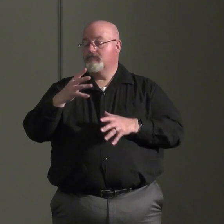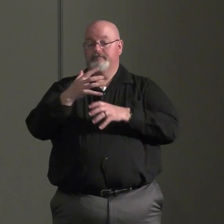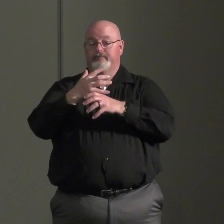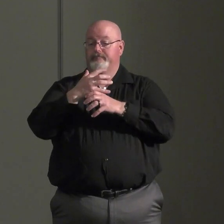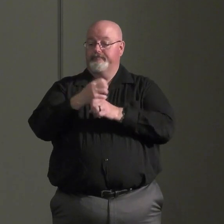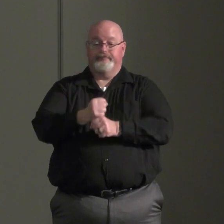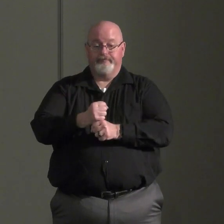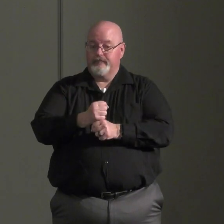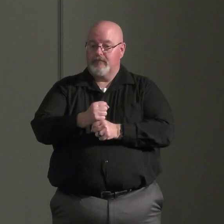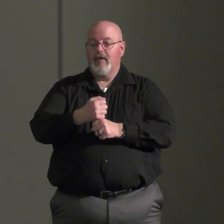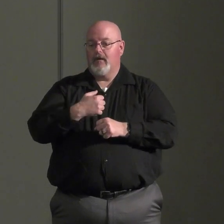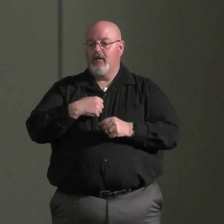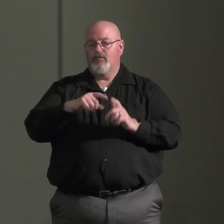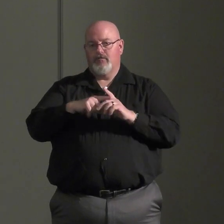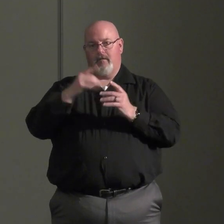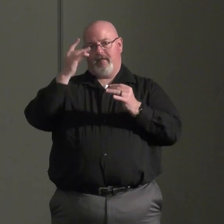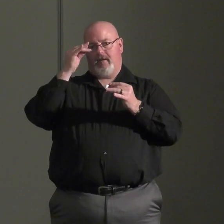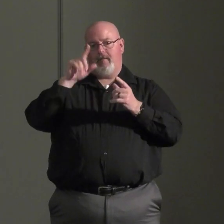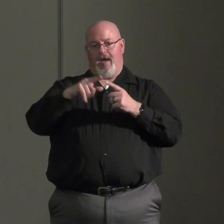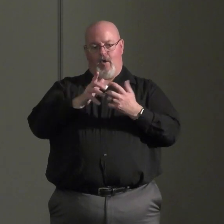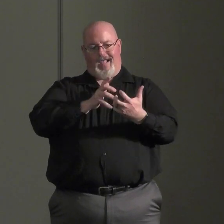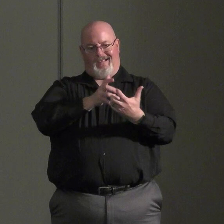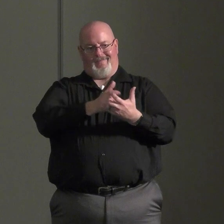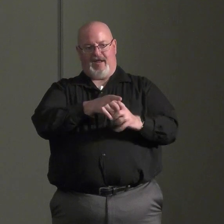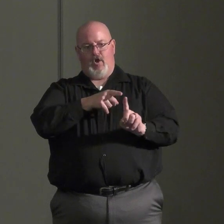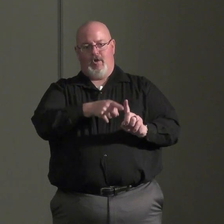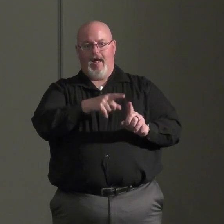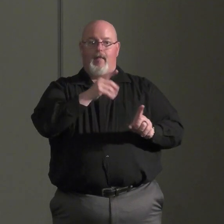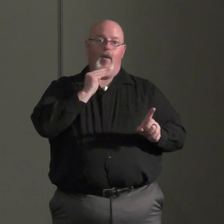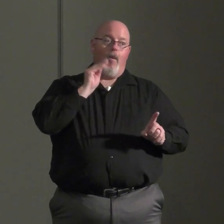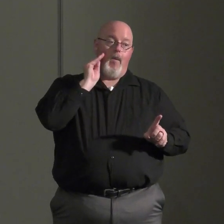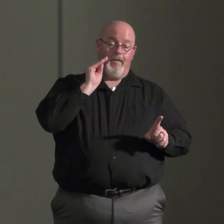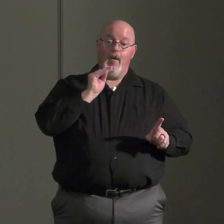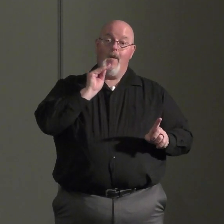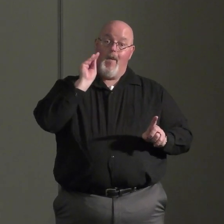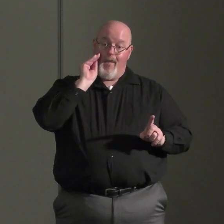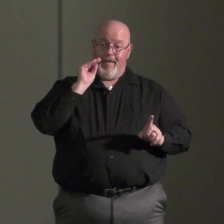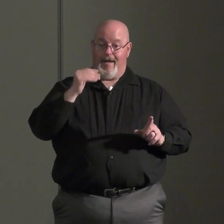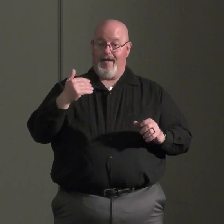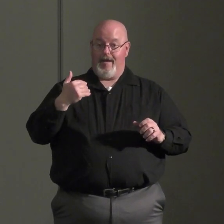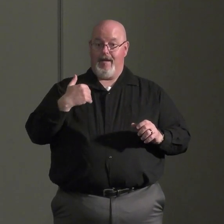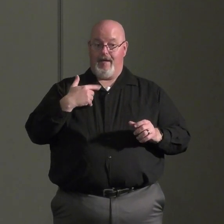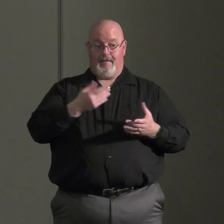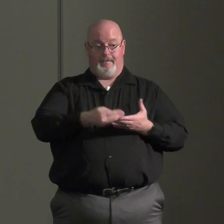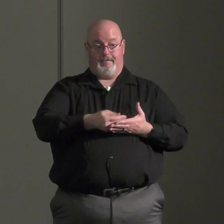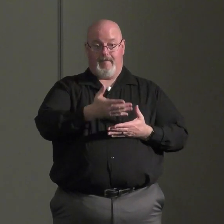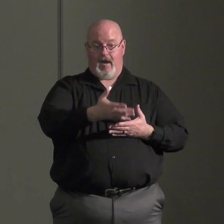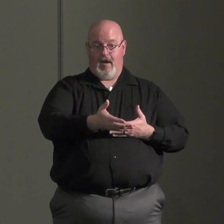we had to start to thinking about accommodating her in the home. The home I had acquired one